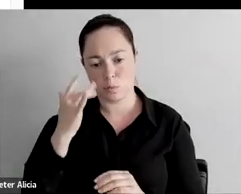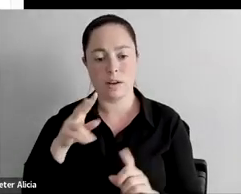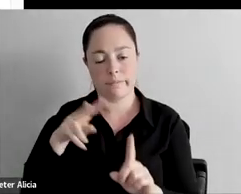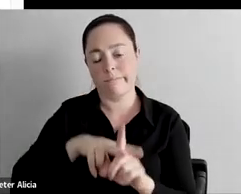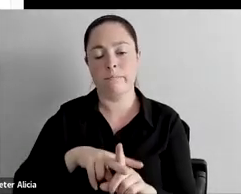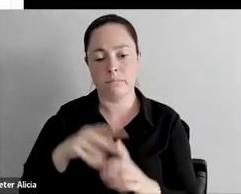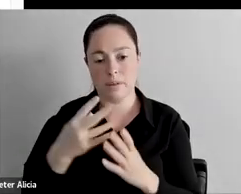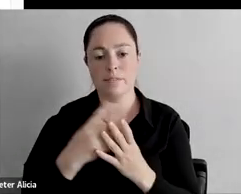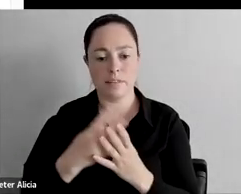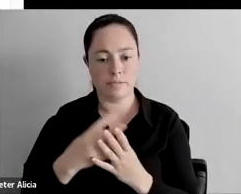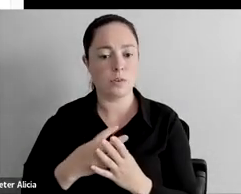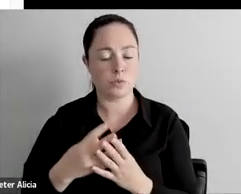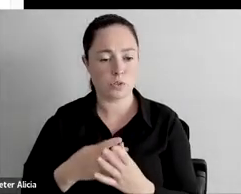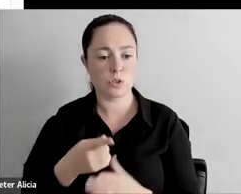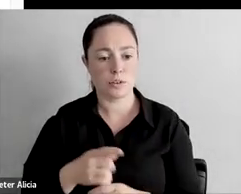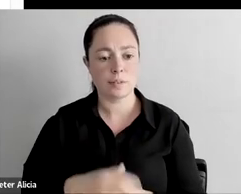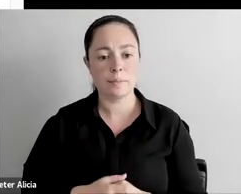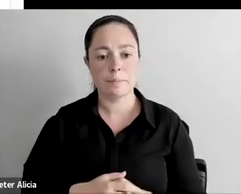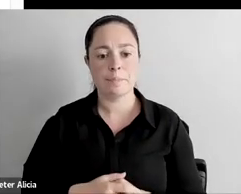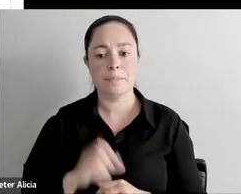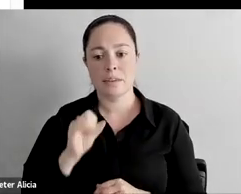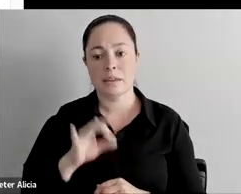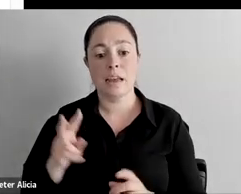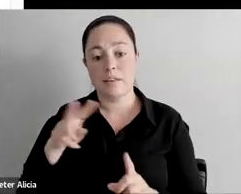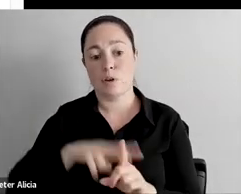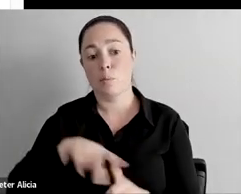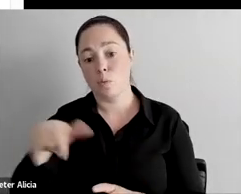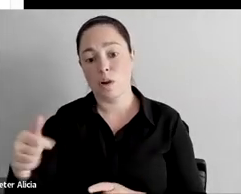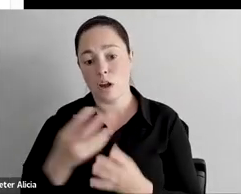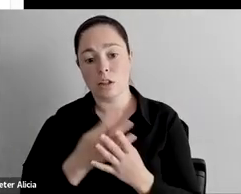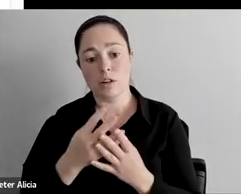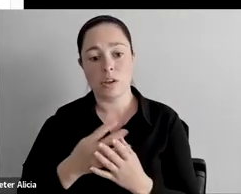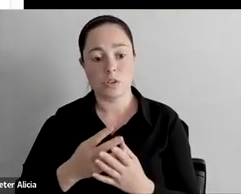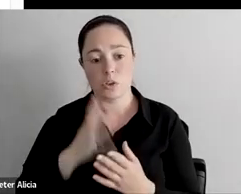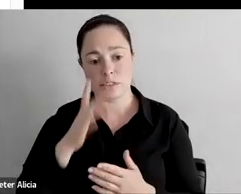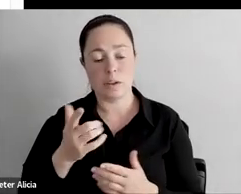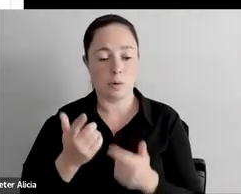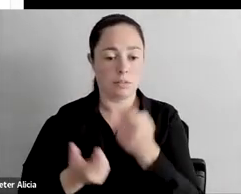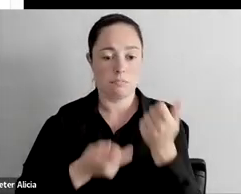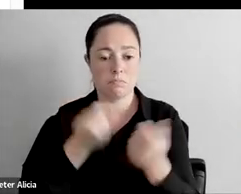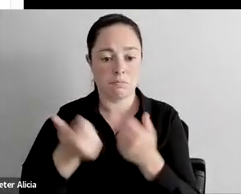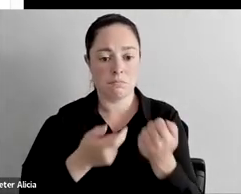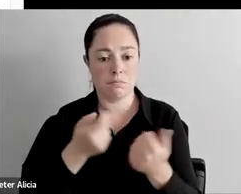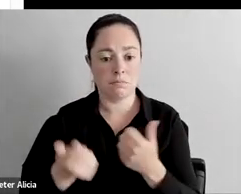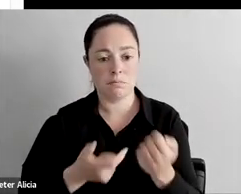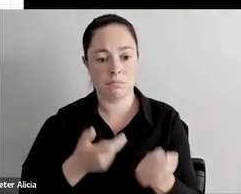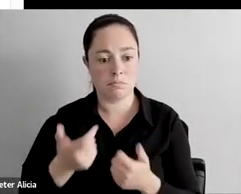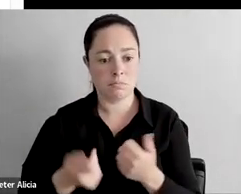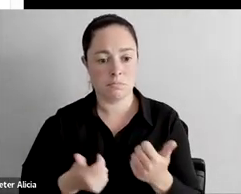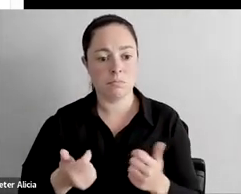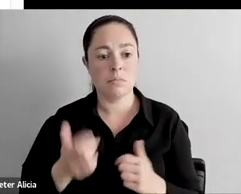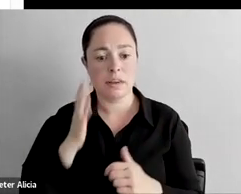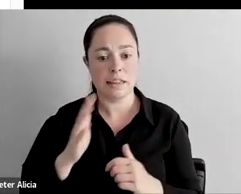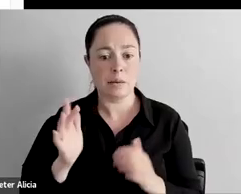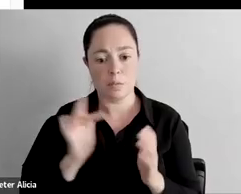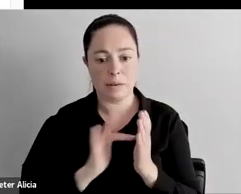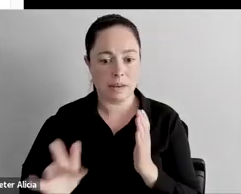population. So if you apply more filters, more of those bar graphs are going to to switch to say 100% of